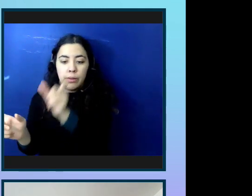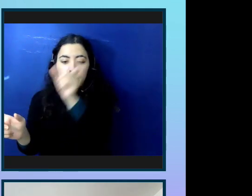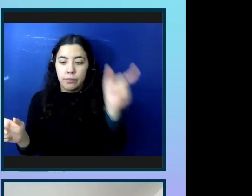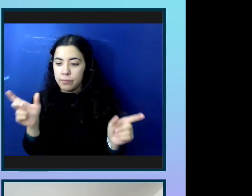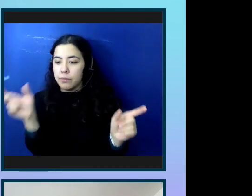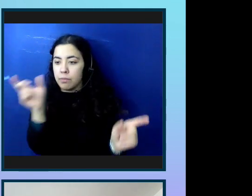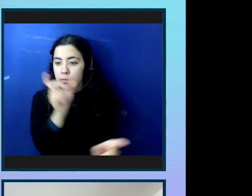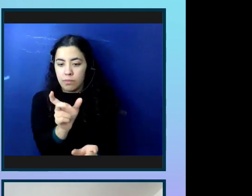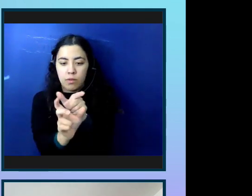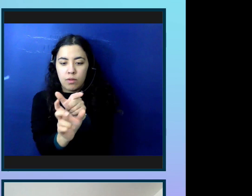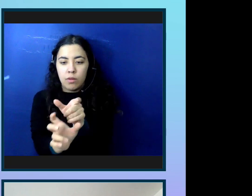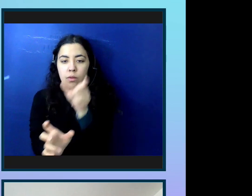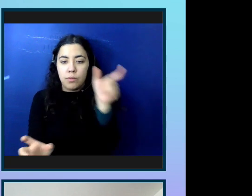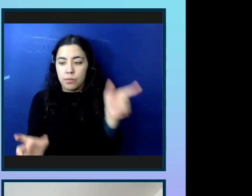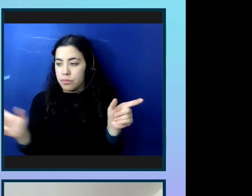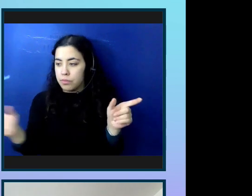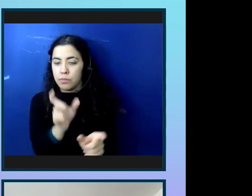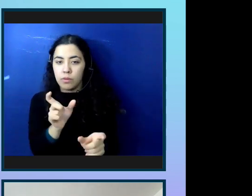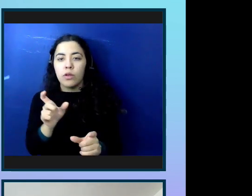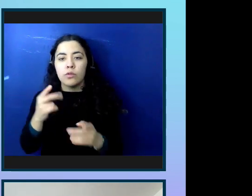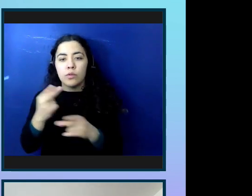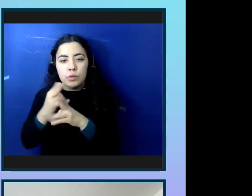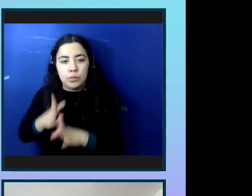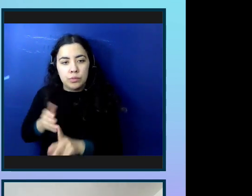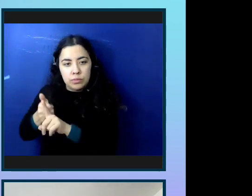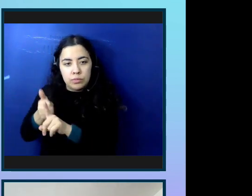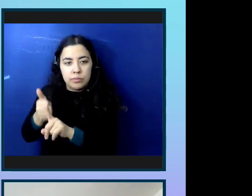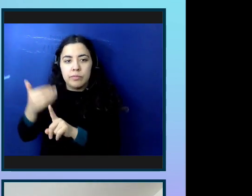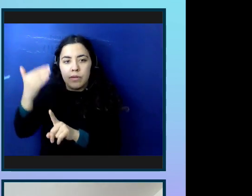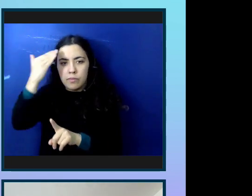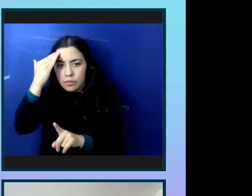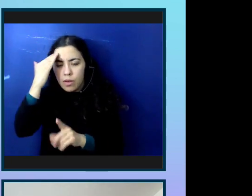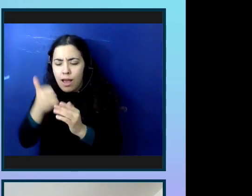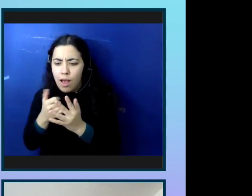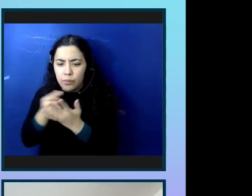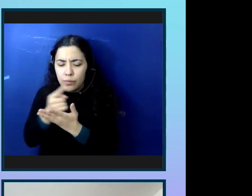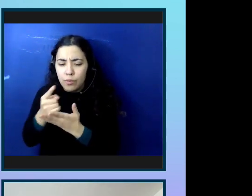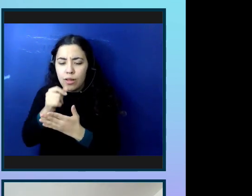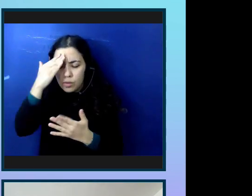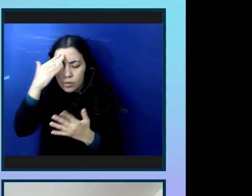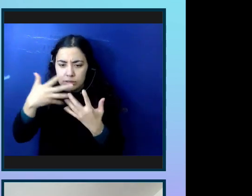And so they're also aware of the separation of content and don't kind of fall down that vortex of doom scrolling for hours.